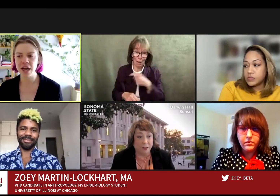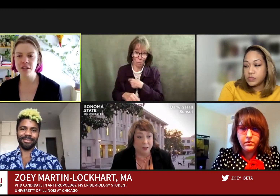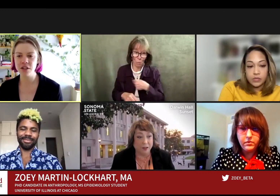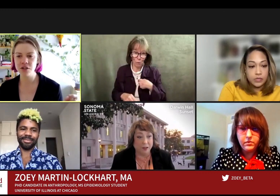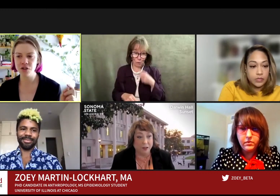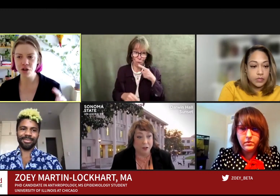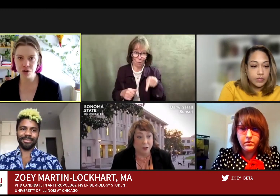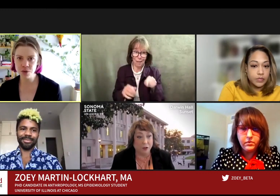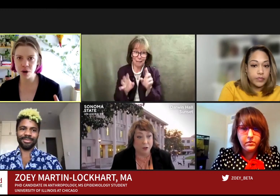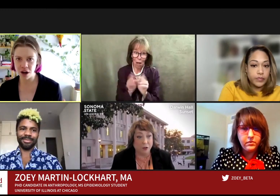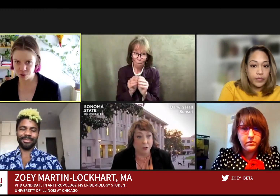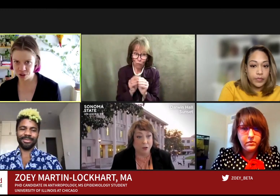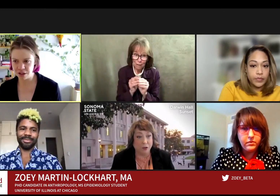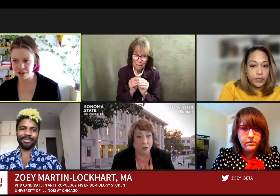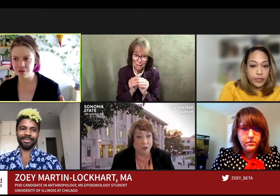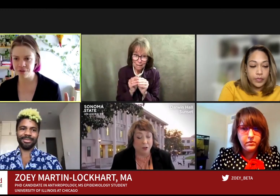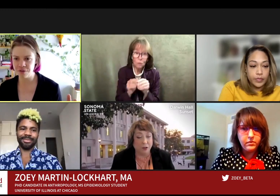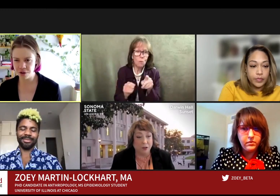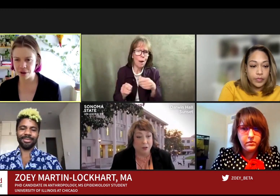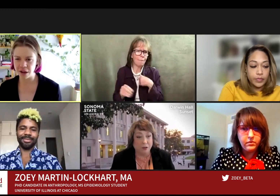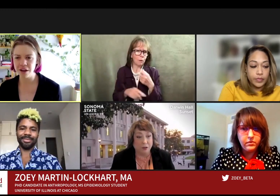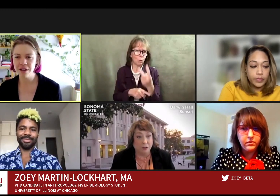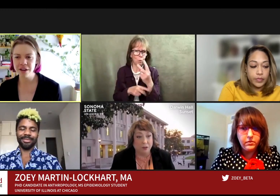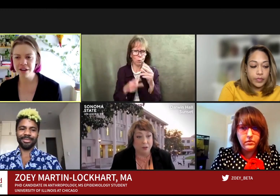the conference, has two options for viewing.